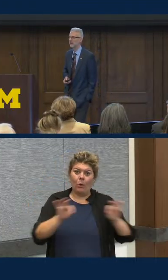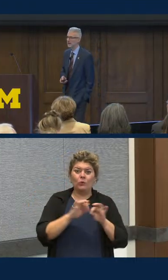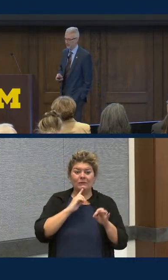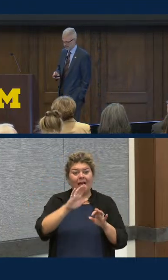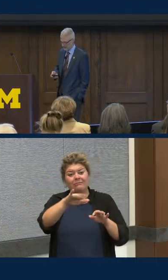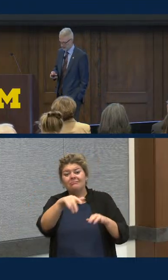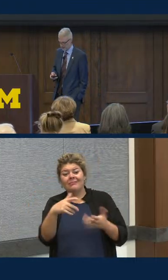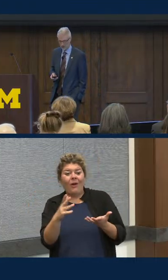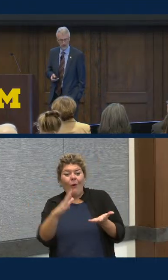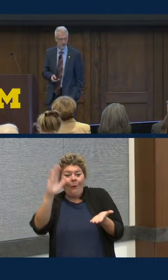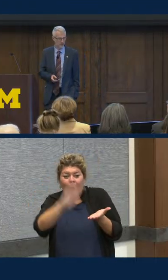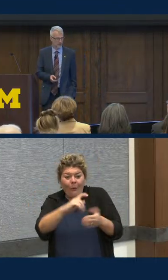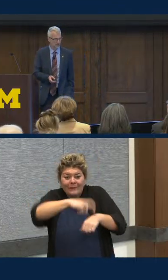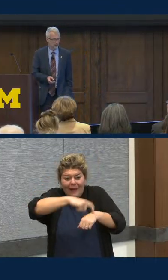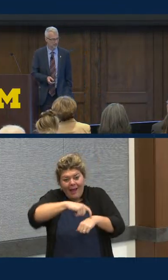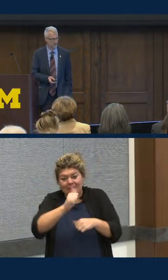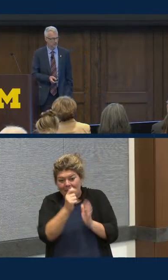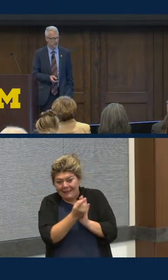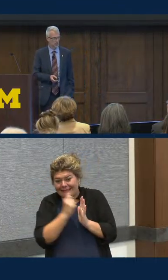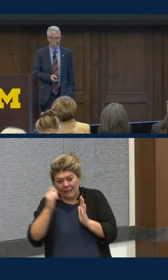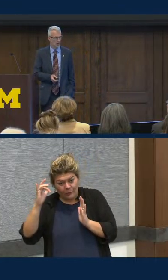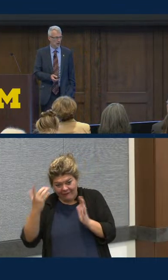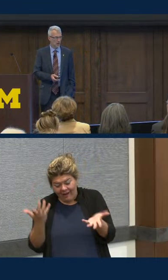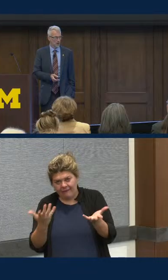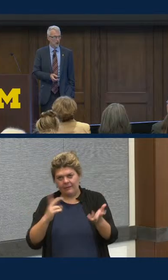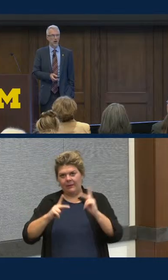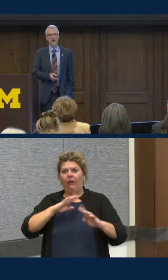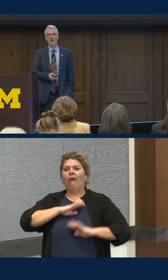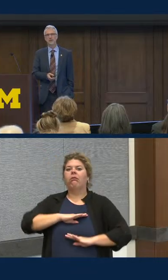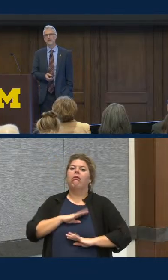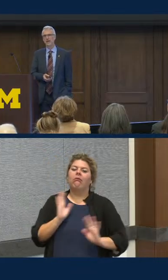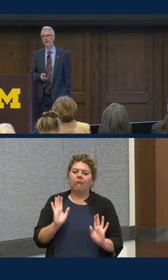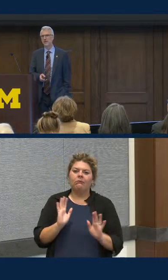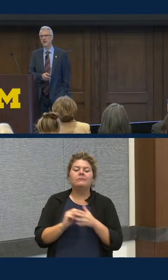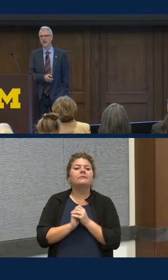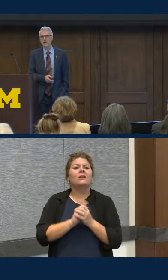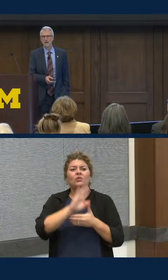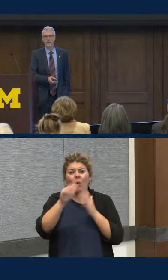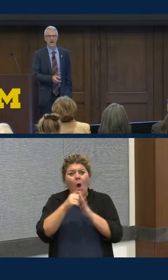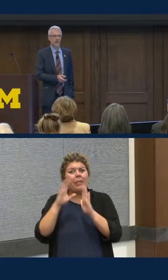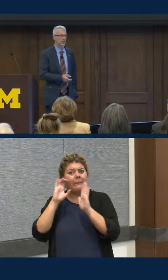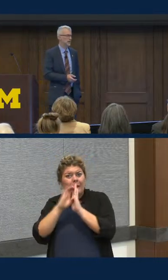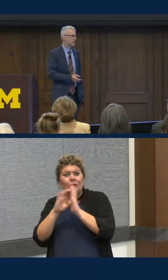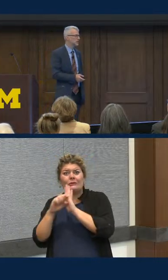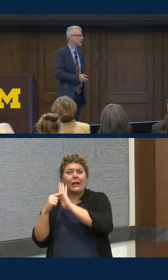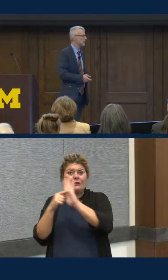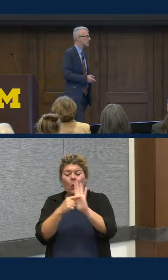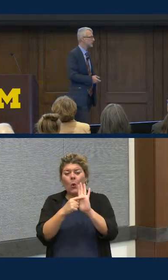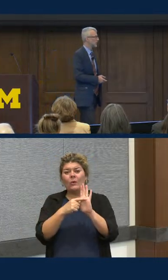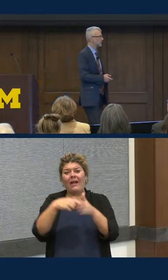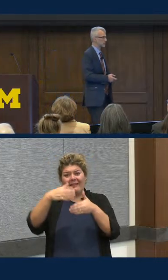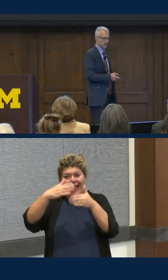instead of a 25 minute scan. All the images I've shown you here today at the end those